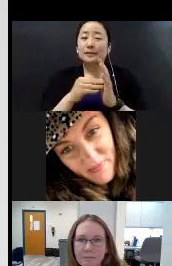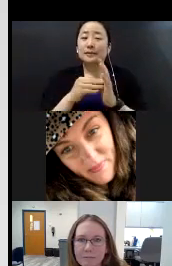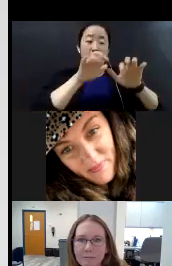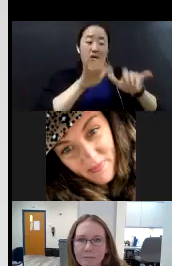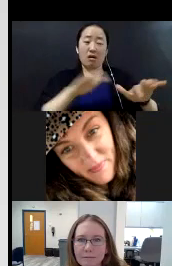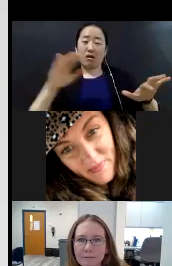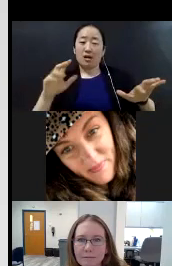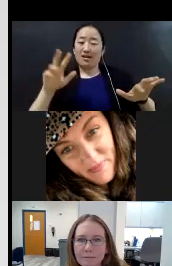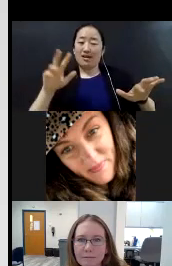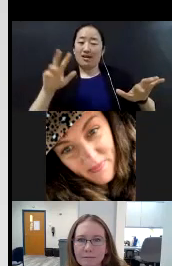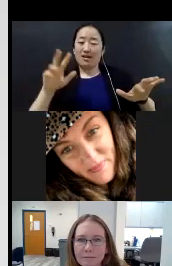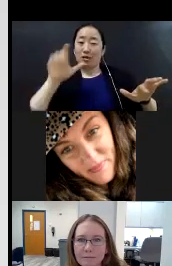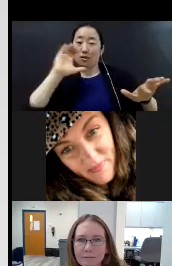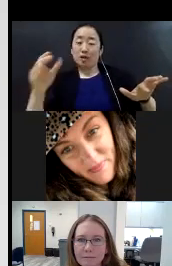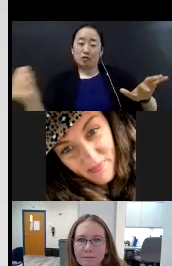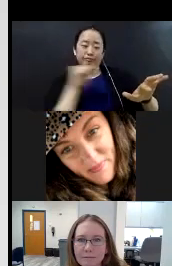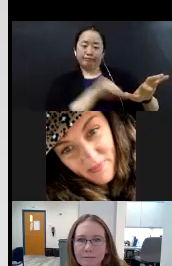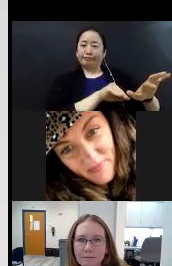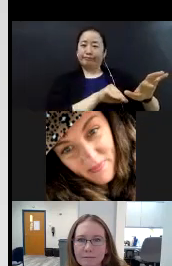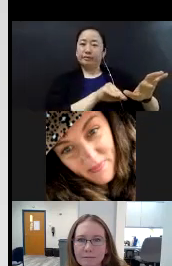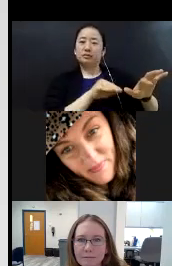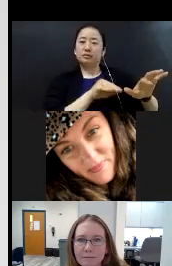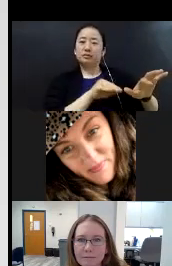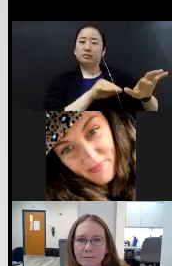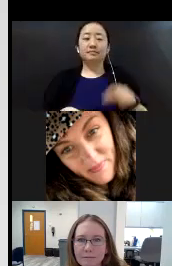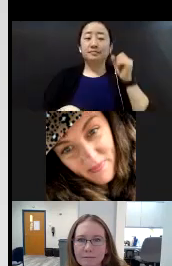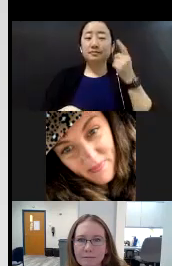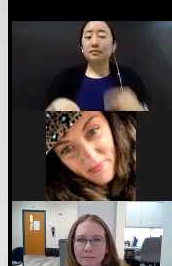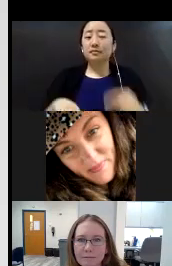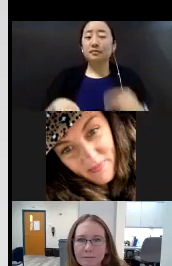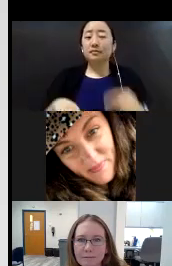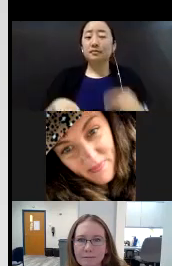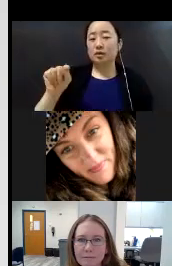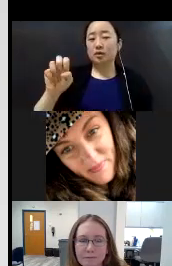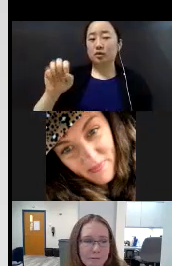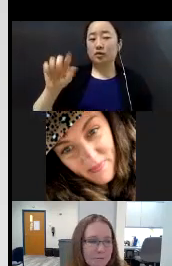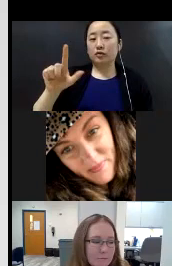AGAIN, THERE IS A COST WITH THE NOTEFLOW PLUS APPLICATION.